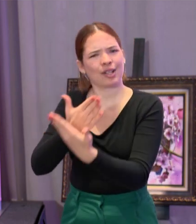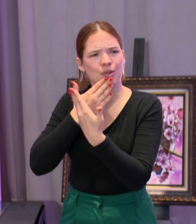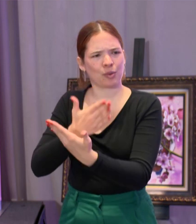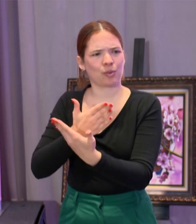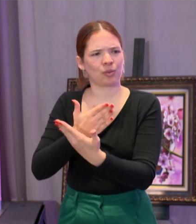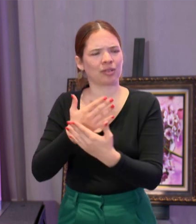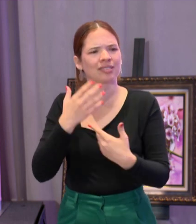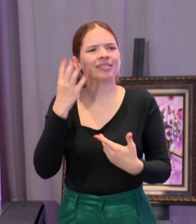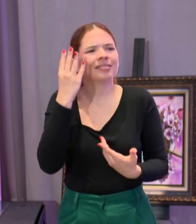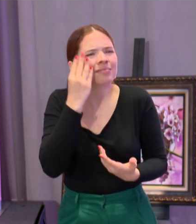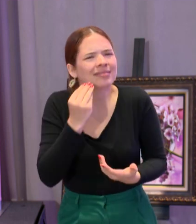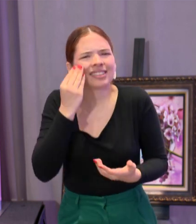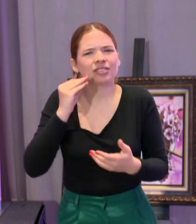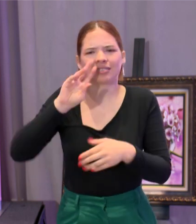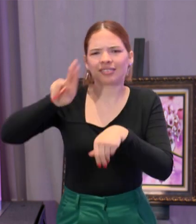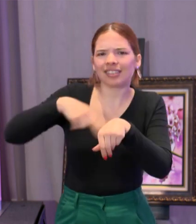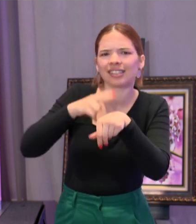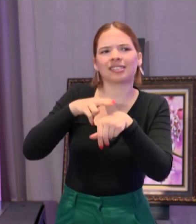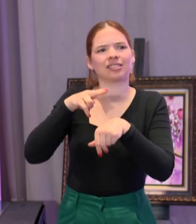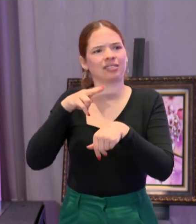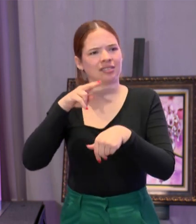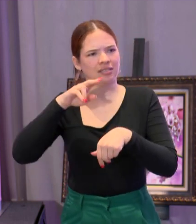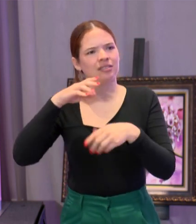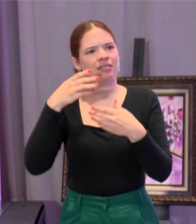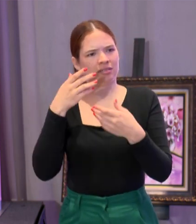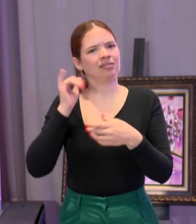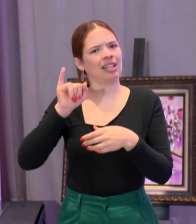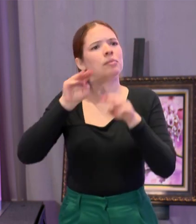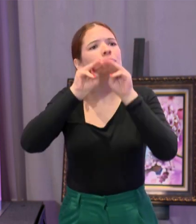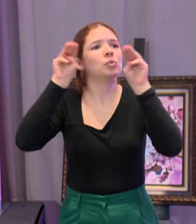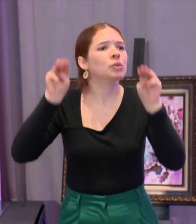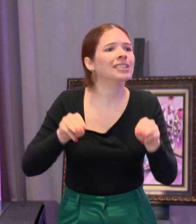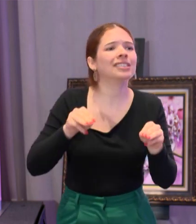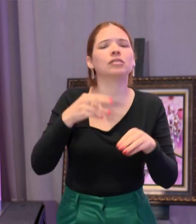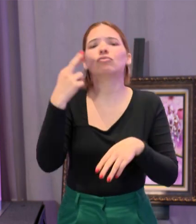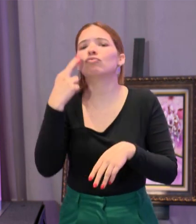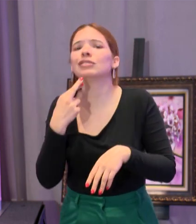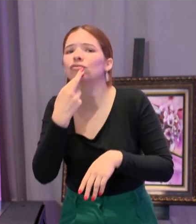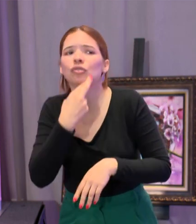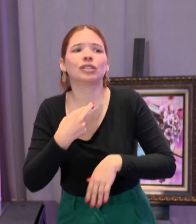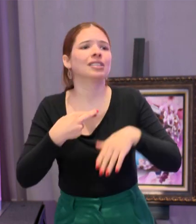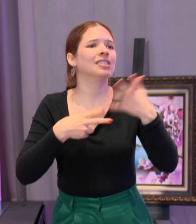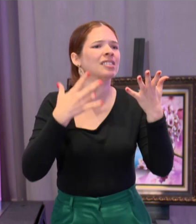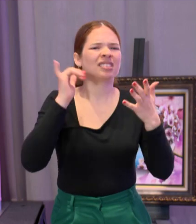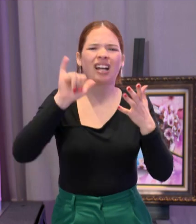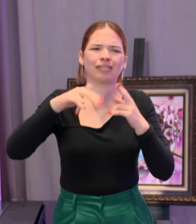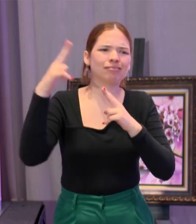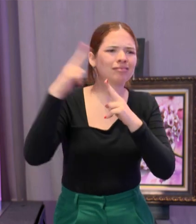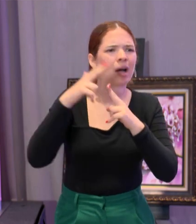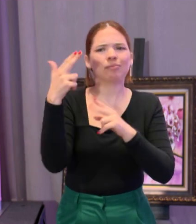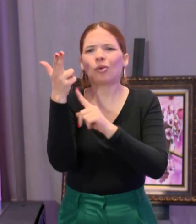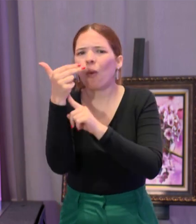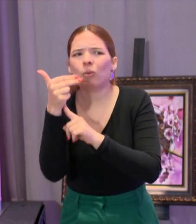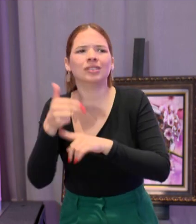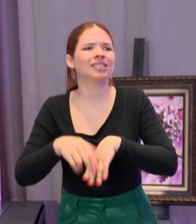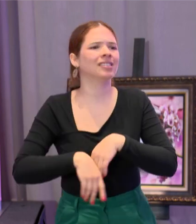NATION'S CAPITAL, OUR FREE MUSEUMS, RESTAURANTS, FANTASTIC HOTELS, MONUMENTS, NIGHTLIFE AND